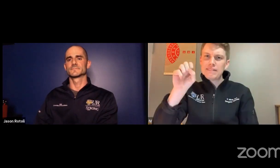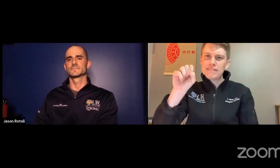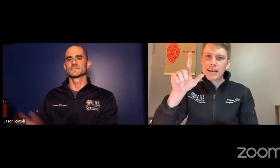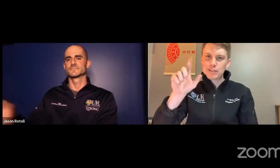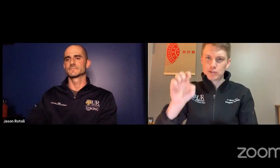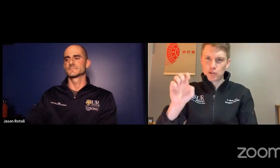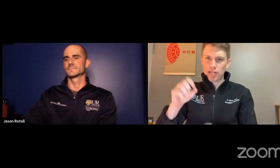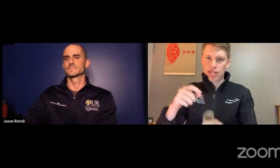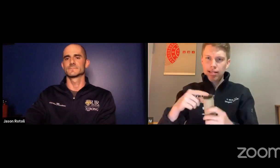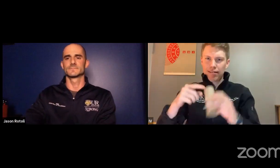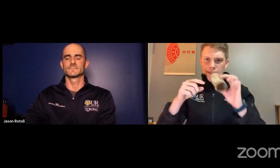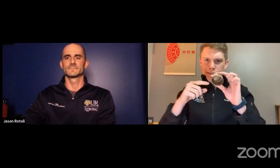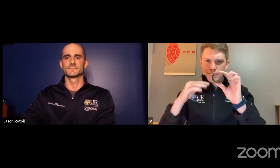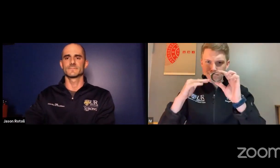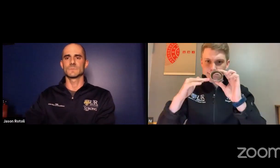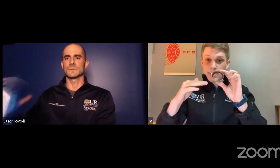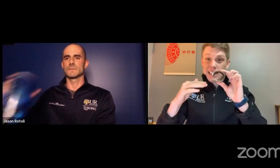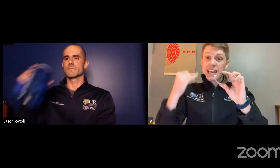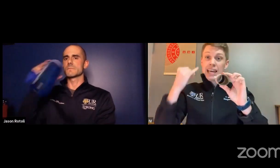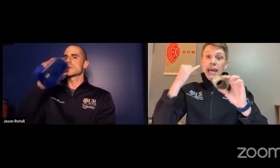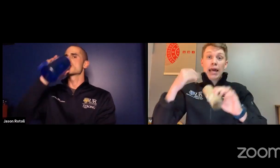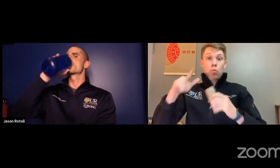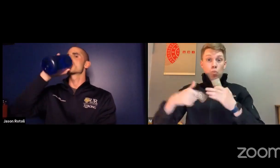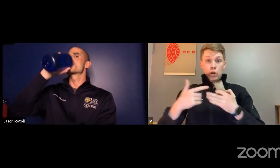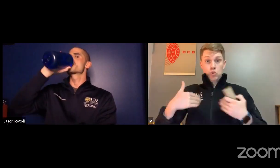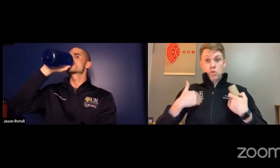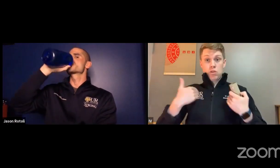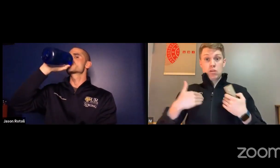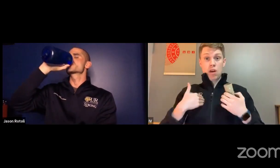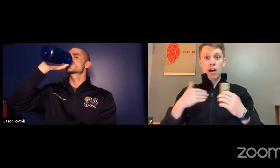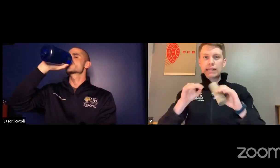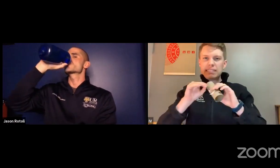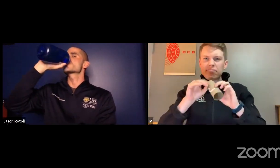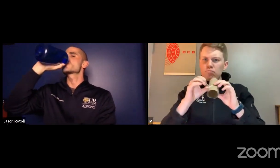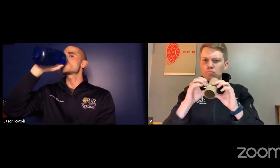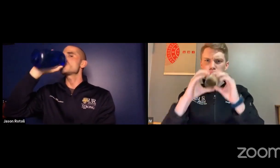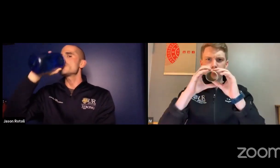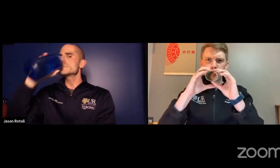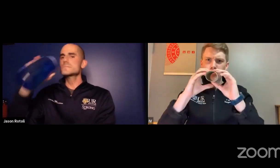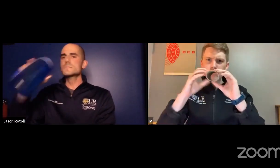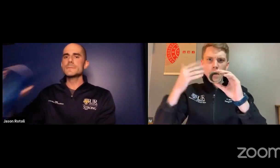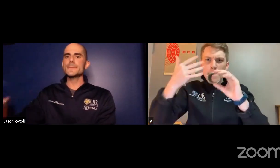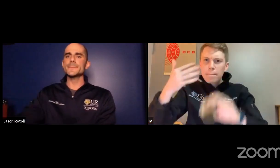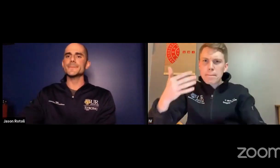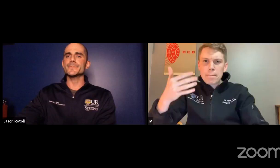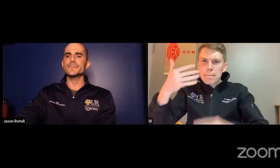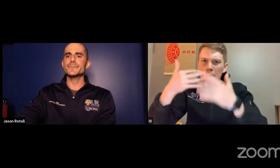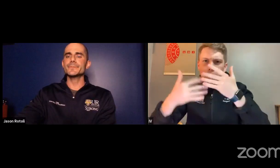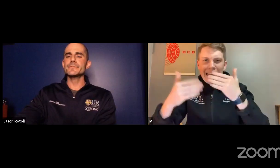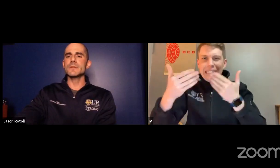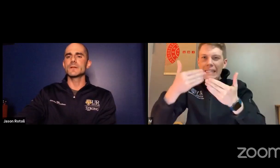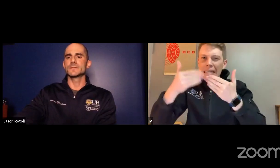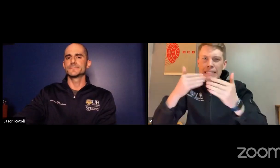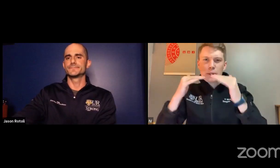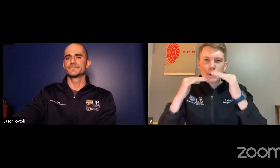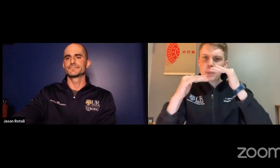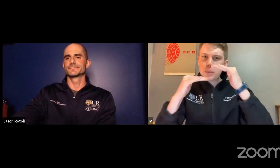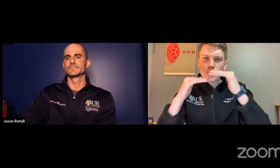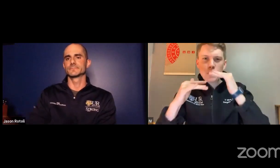There are many arteries in the brain. I have an example for you to kind of show. So here this little simple